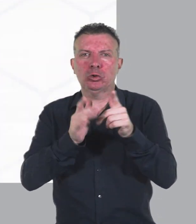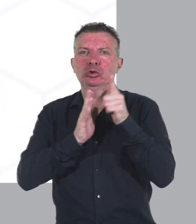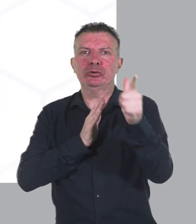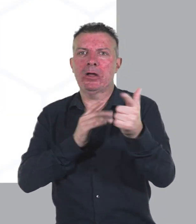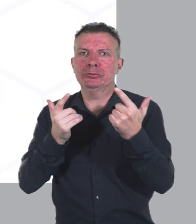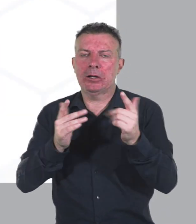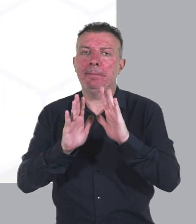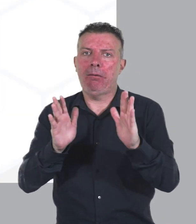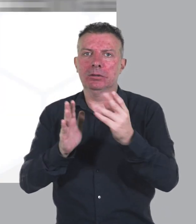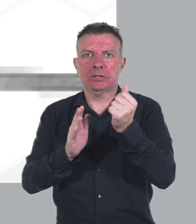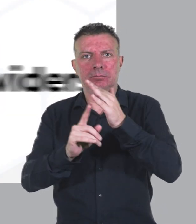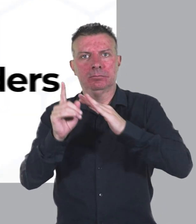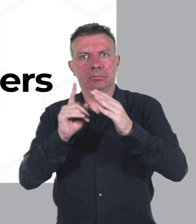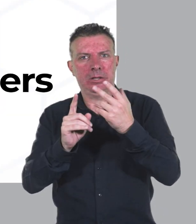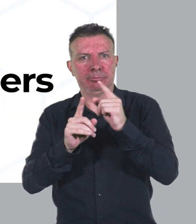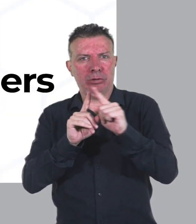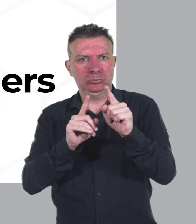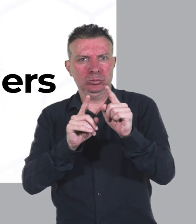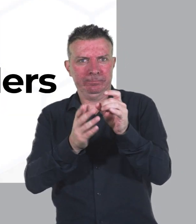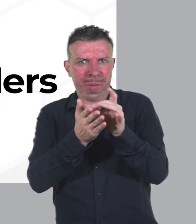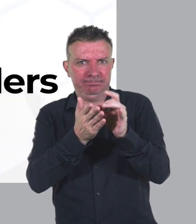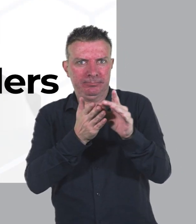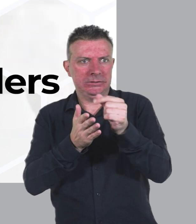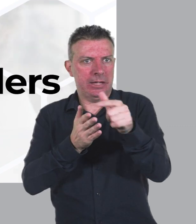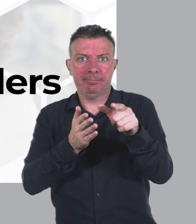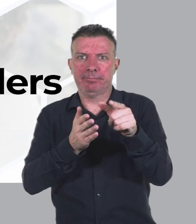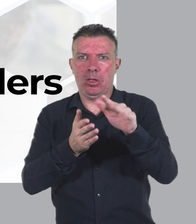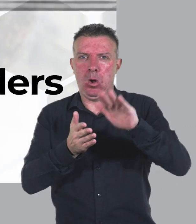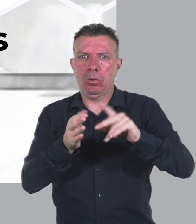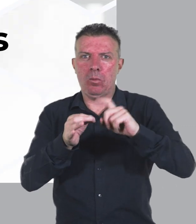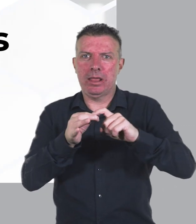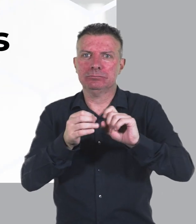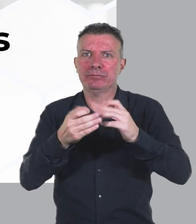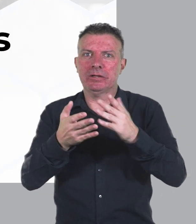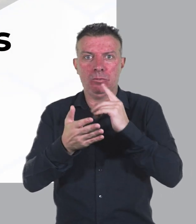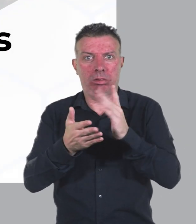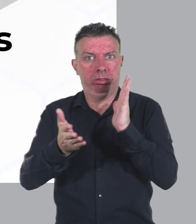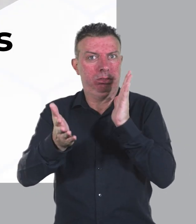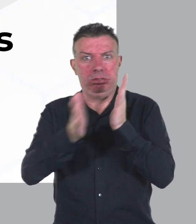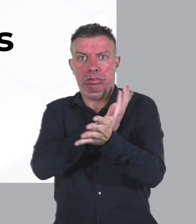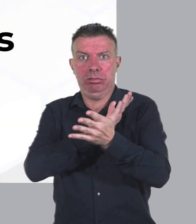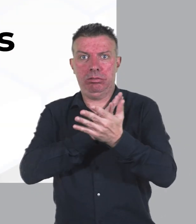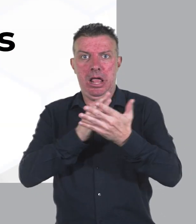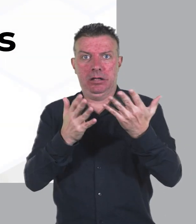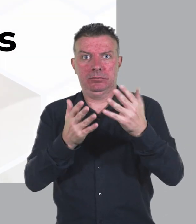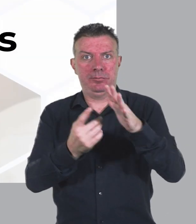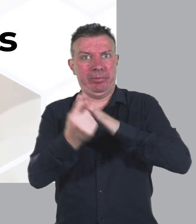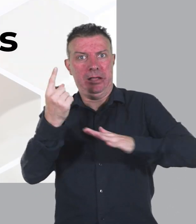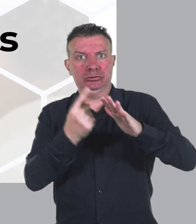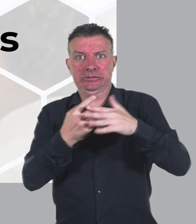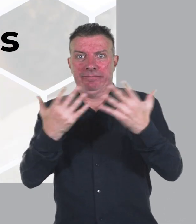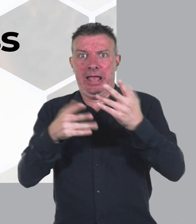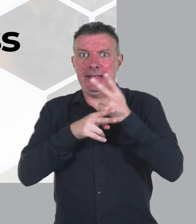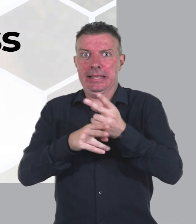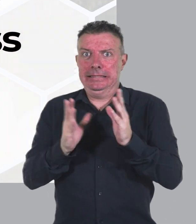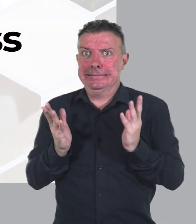In many places, eliminating a wide range of low-quality providers would devastate population access to any care.